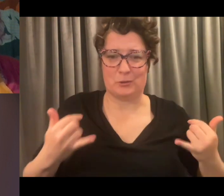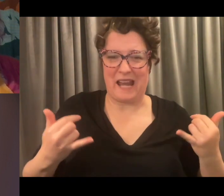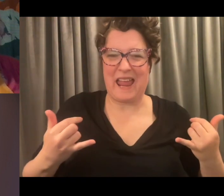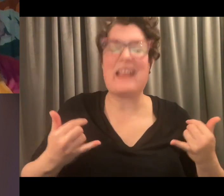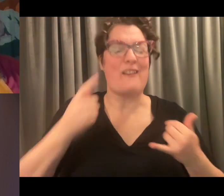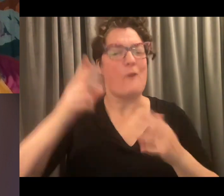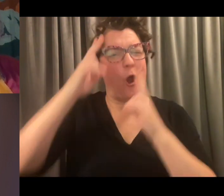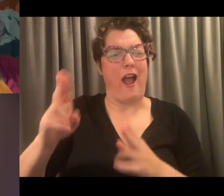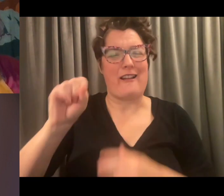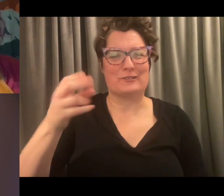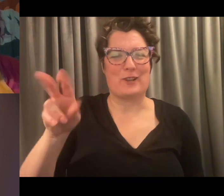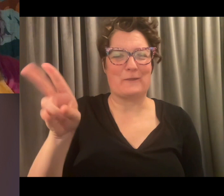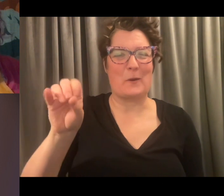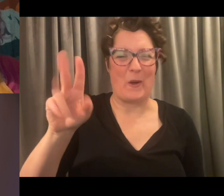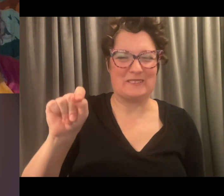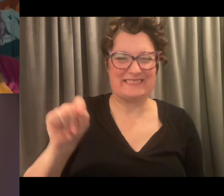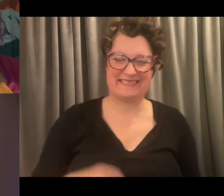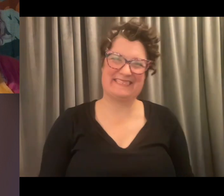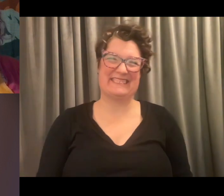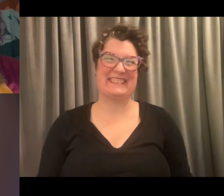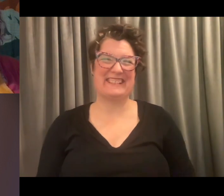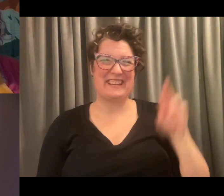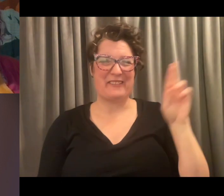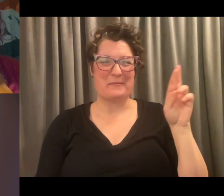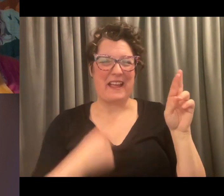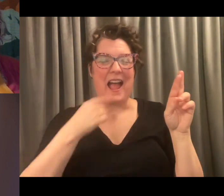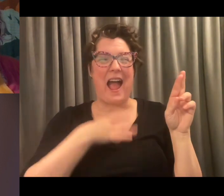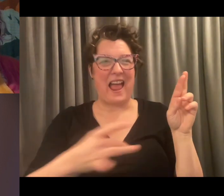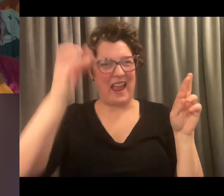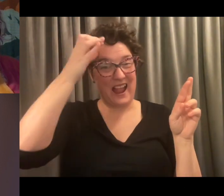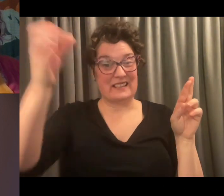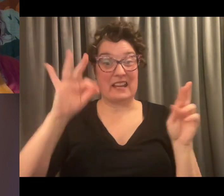Rebekah: I like the idea of everyone collectively trying to cover all of the things.